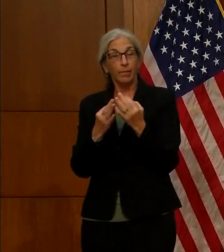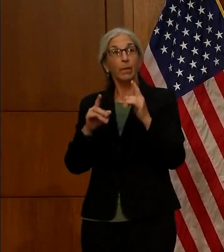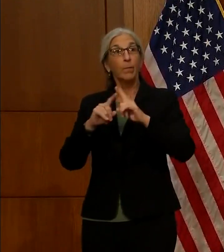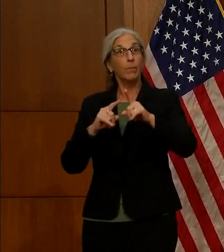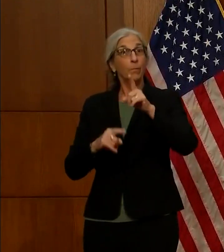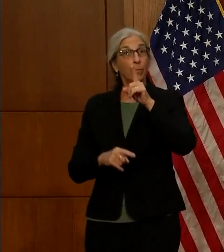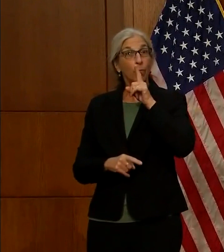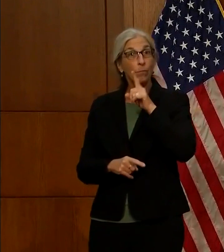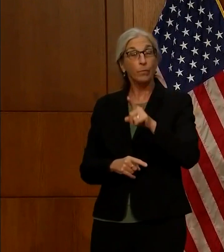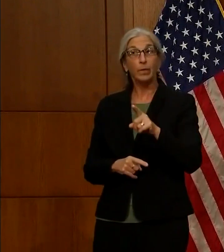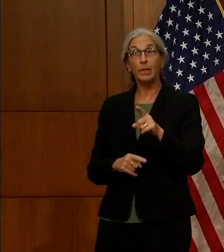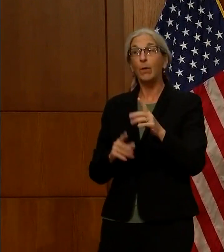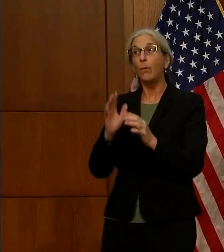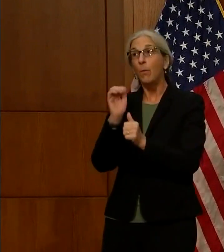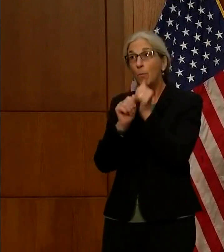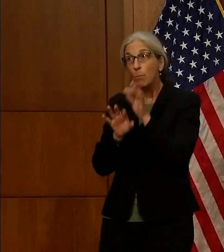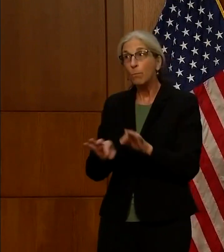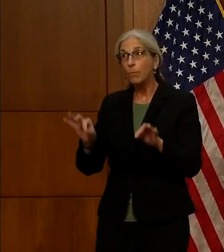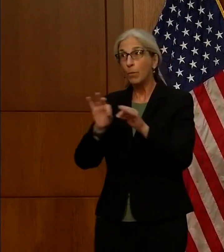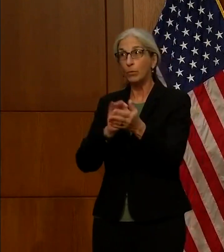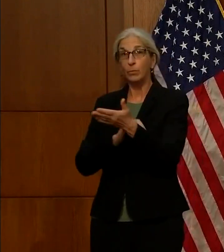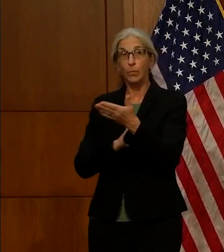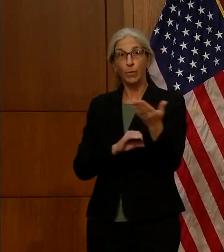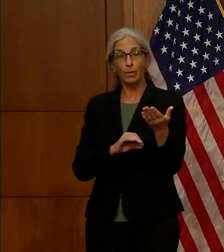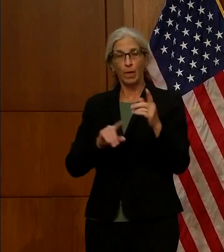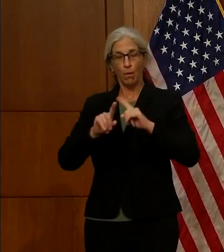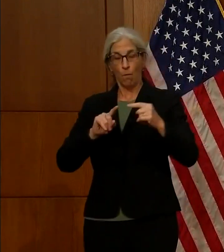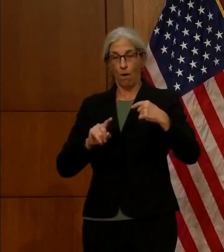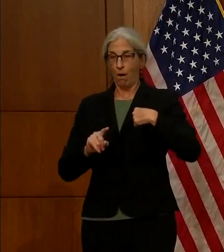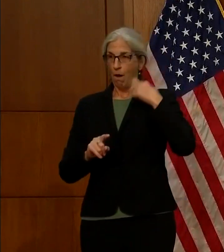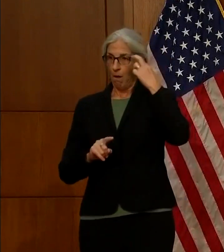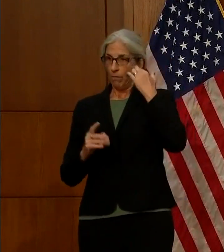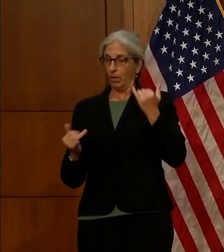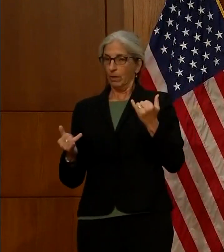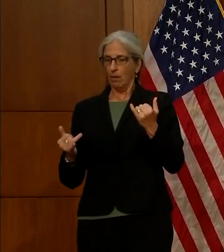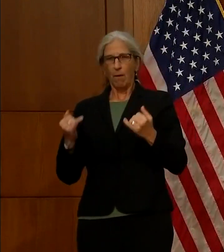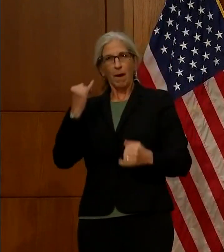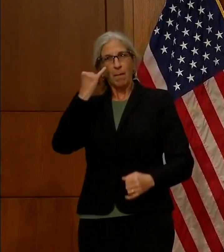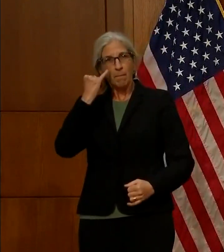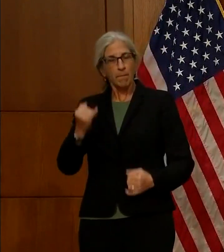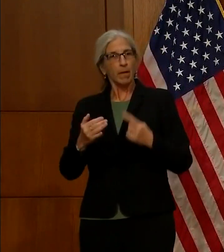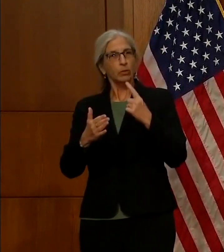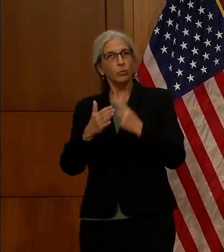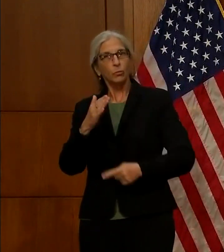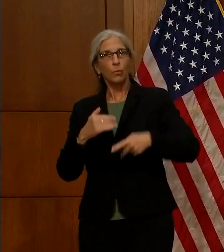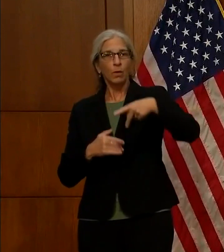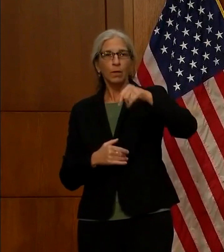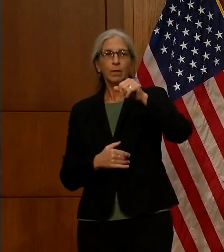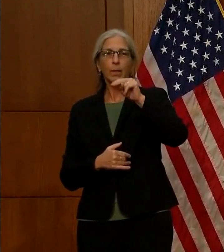LOOKING AT THE BIG PICTURE. OF WHAT THIS REALLY HAS HAS EMPHASIZED AND PUT INTO